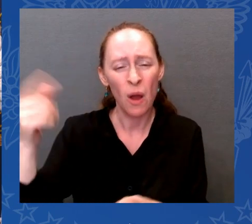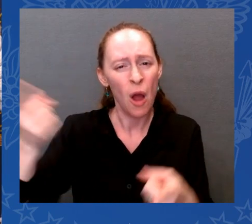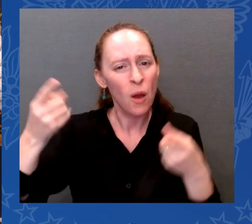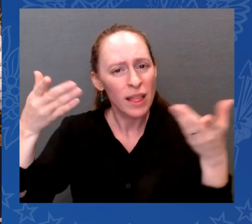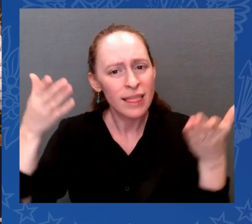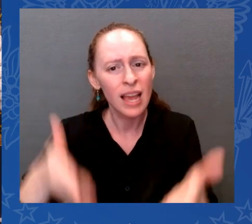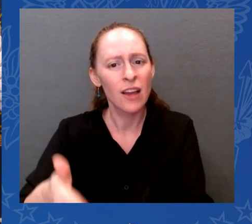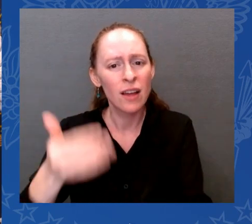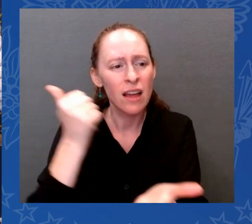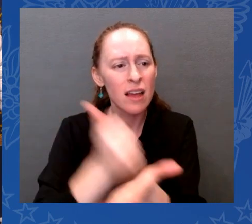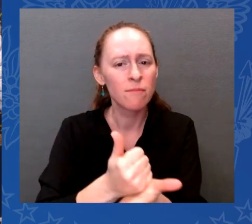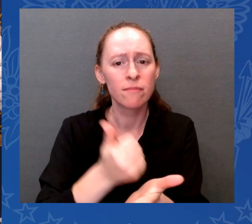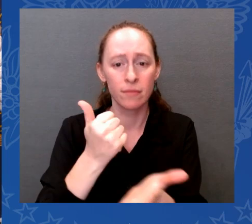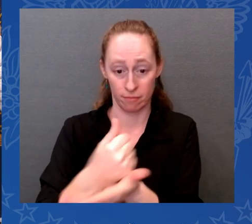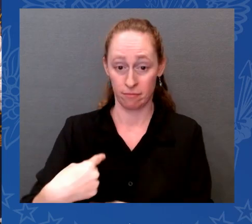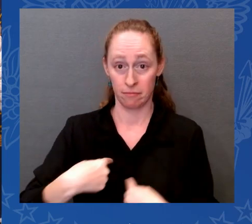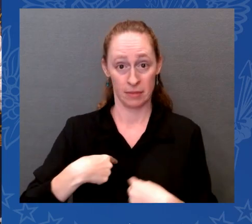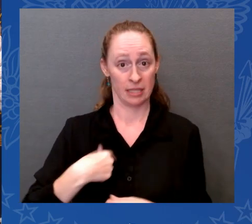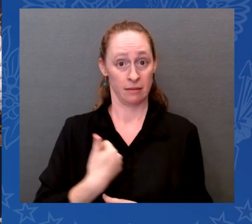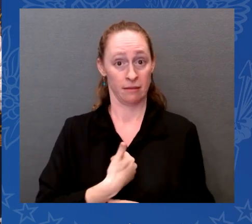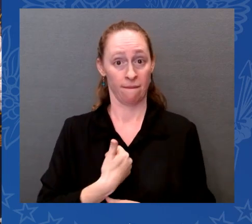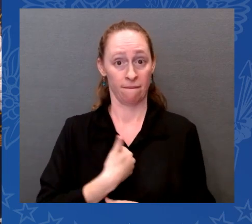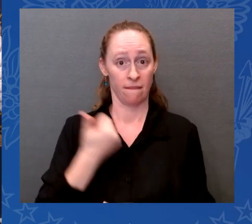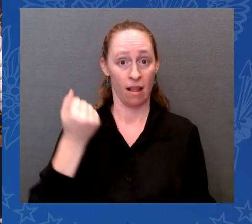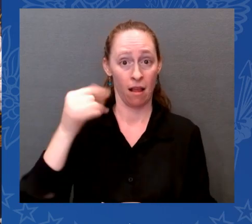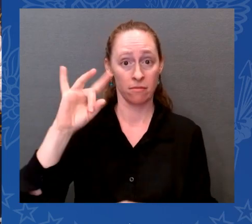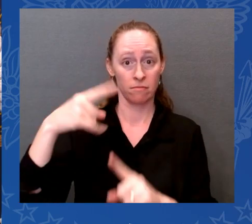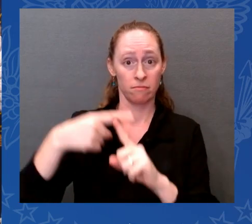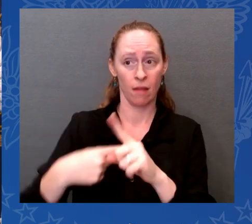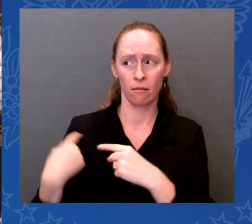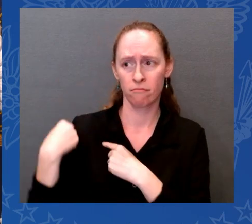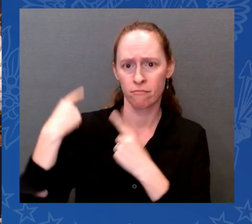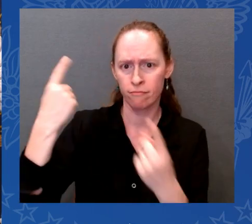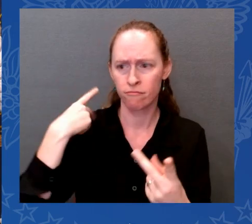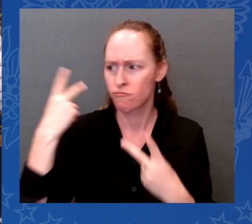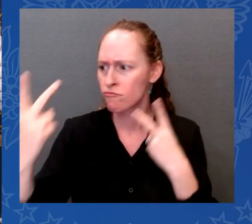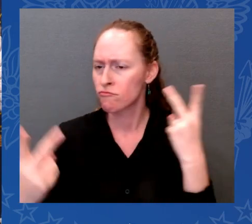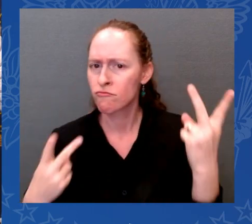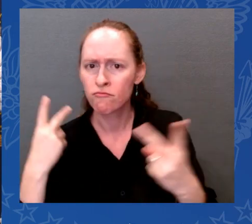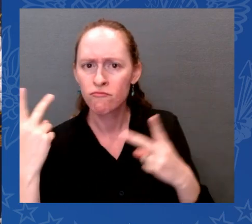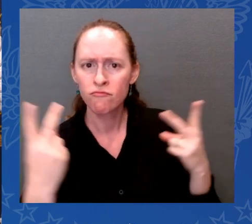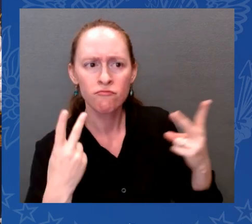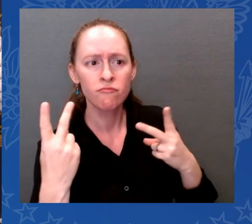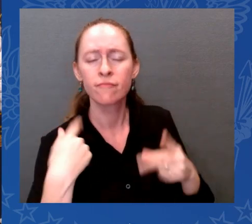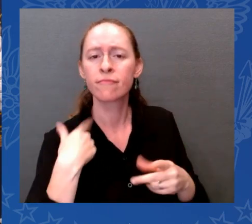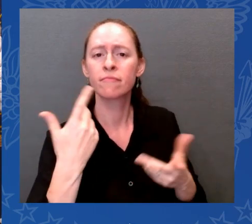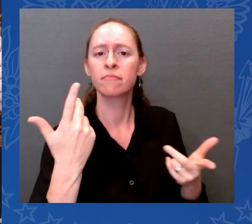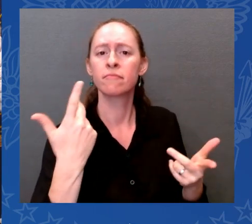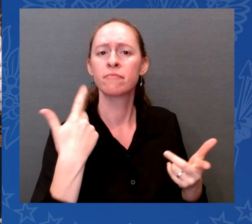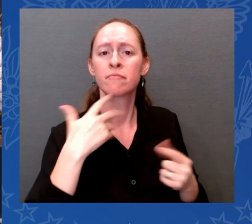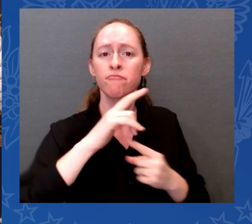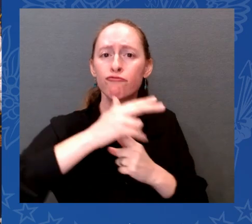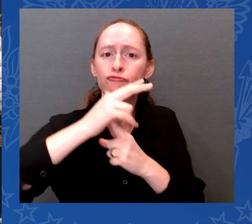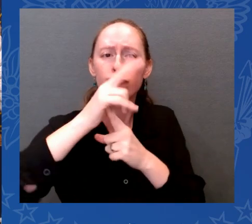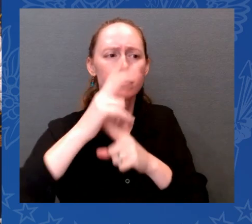flown over most of the major fires in the West. More timber, more housing has burned to the ground